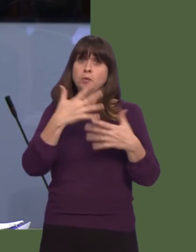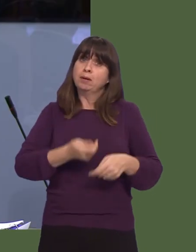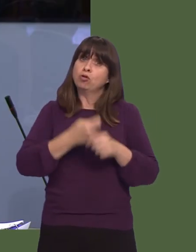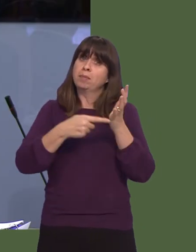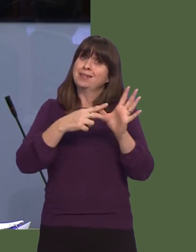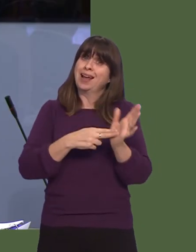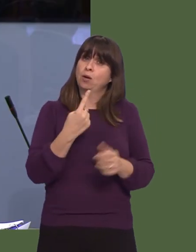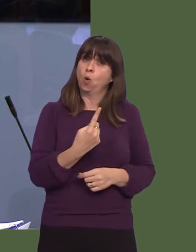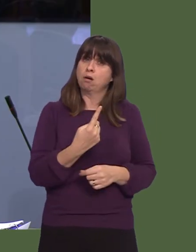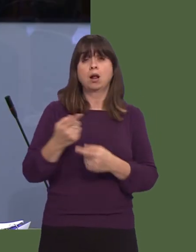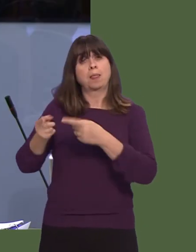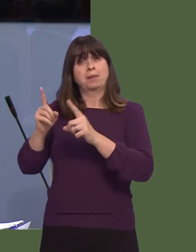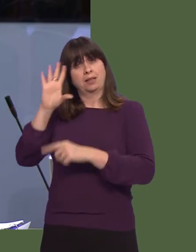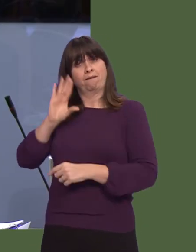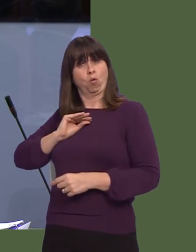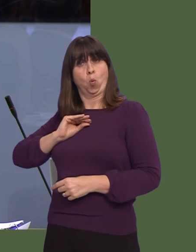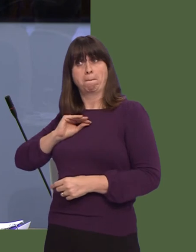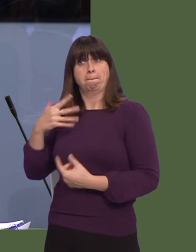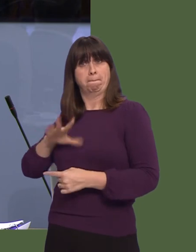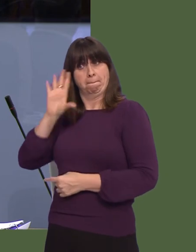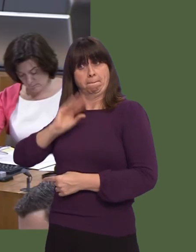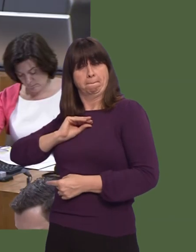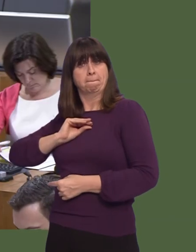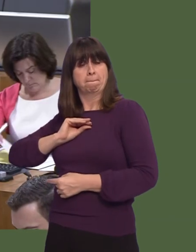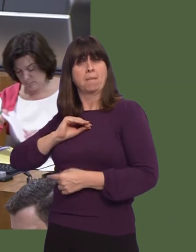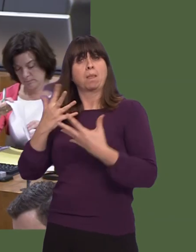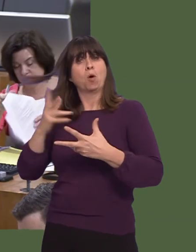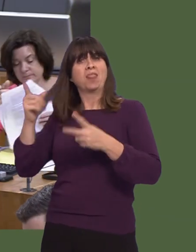Minister informs me that TAN 1 is being examined at the moment.